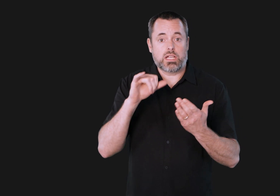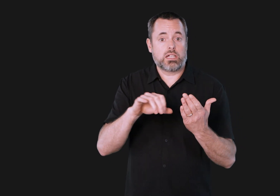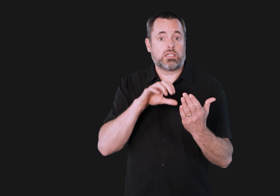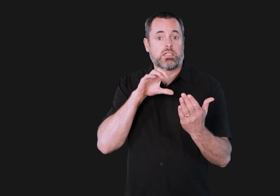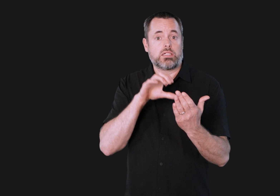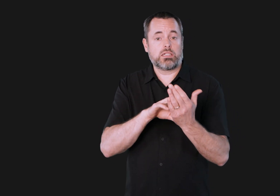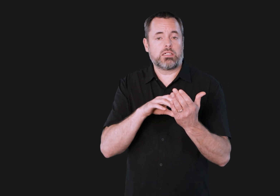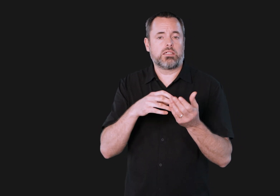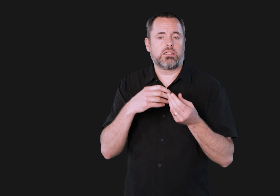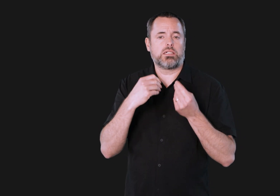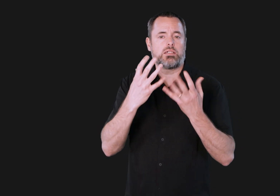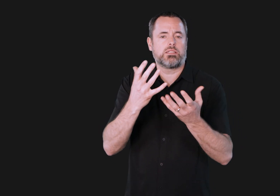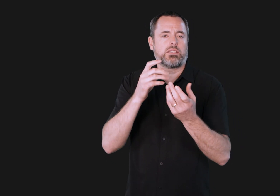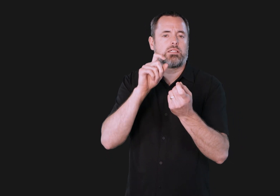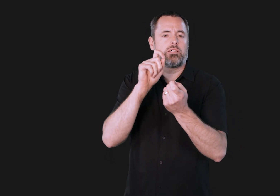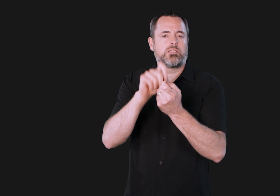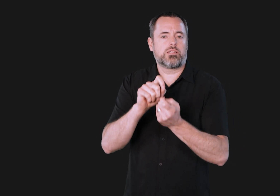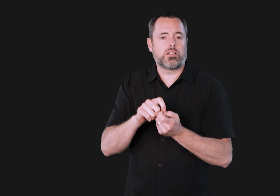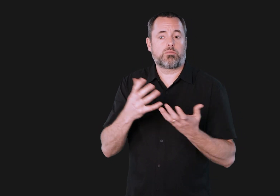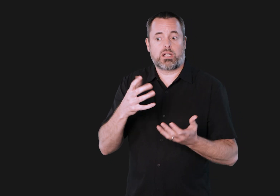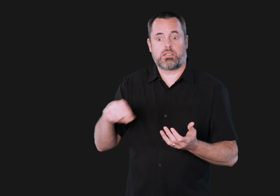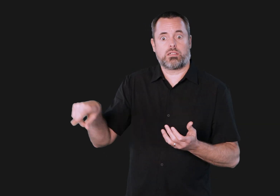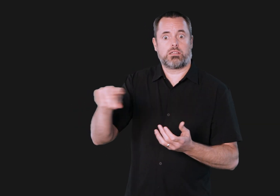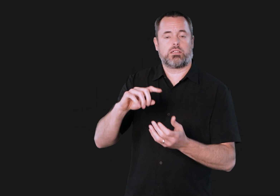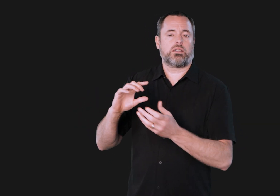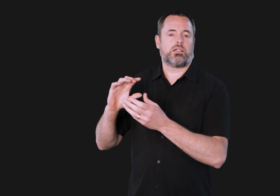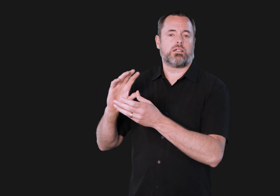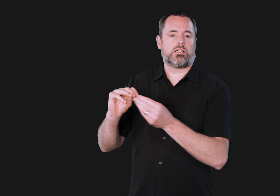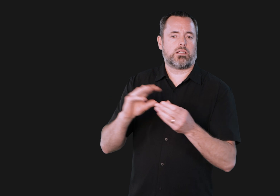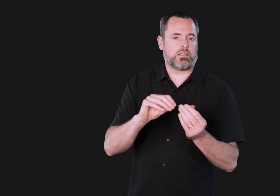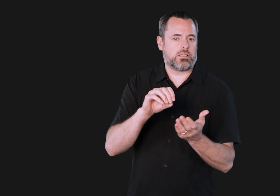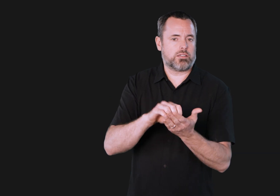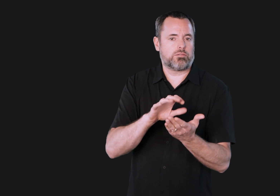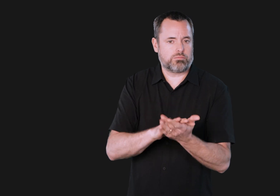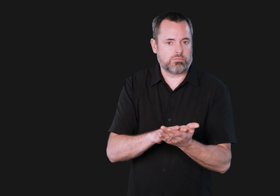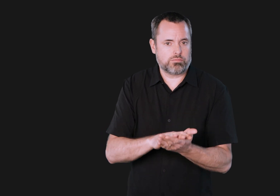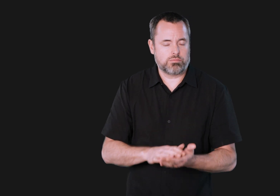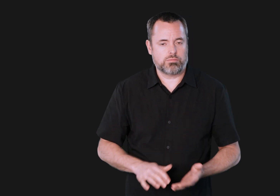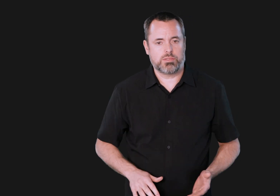This section will give details about some of the things they said.